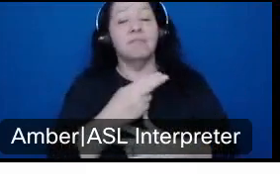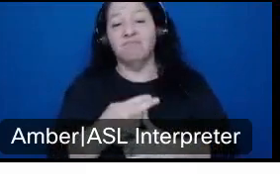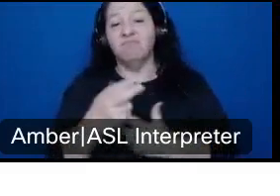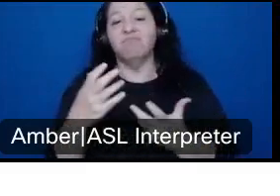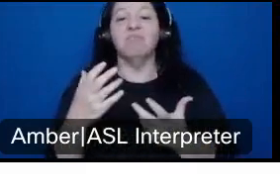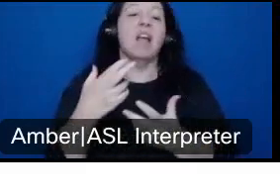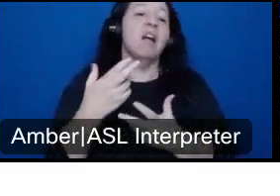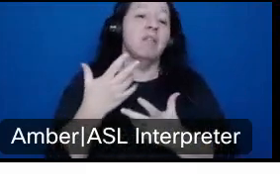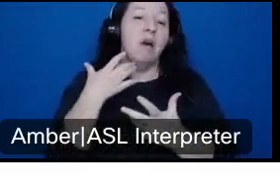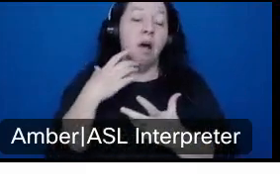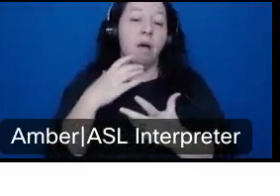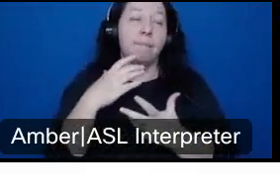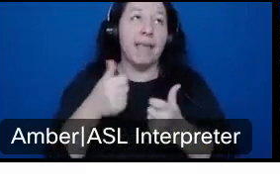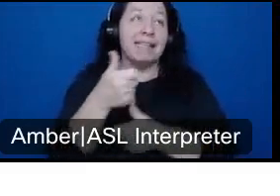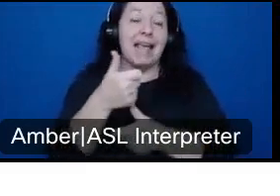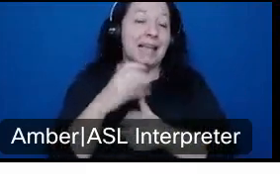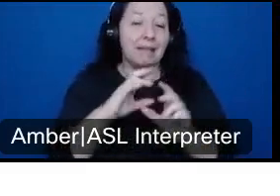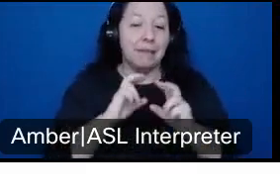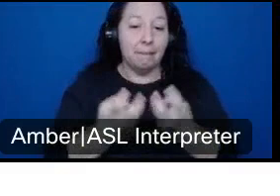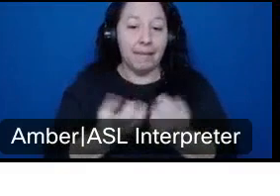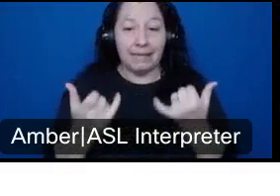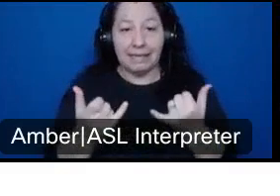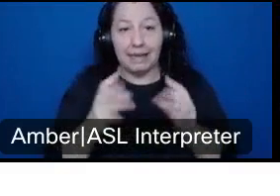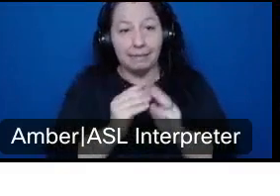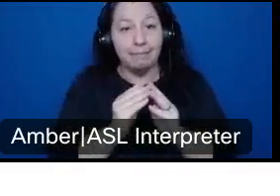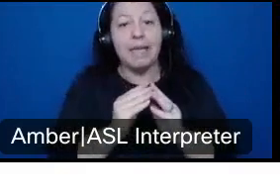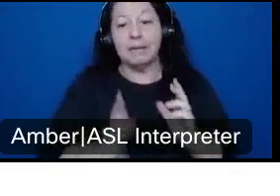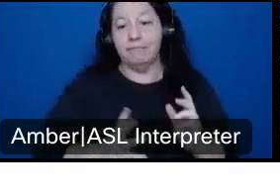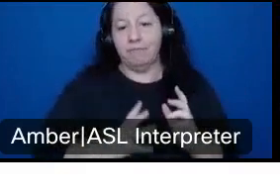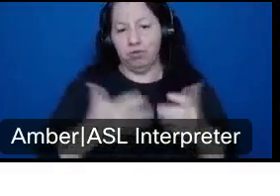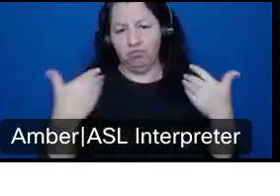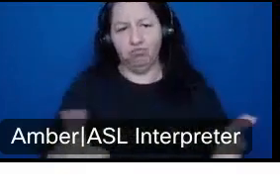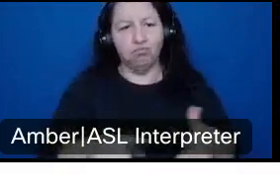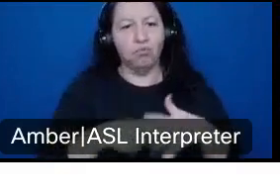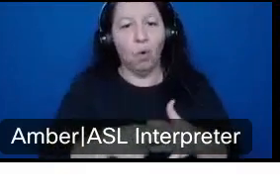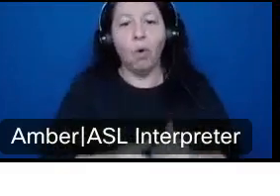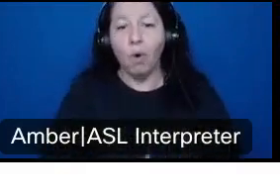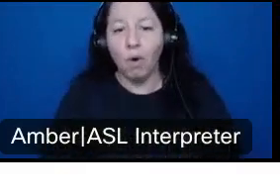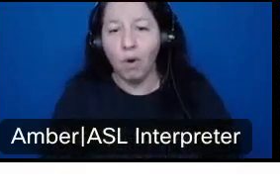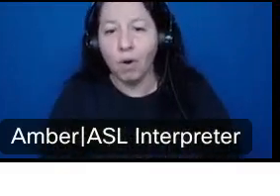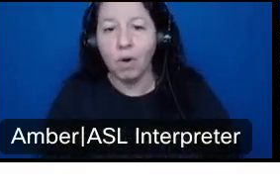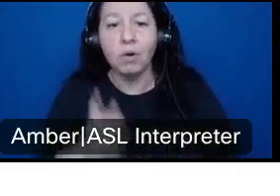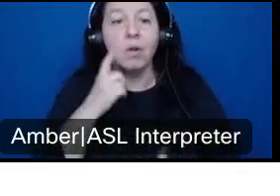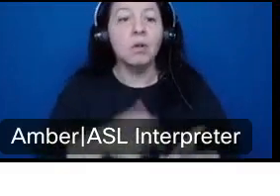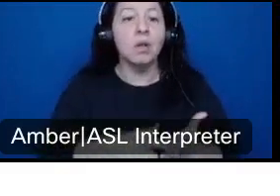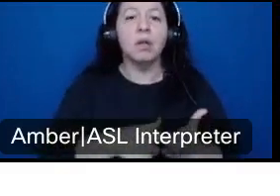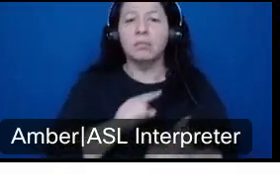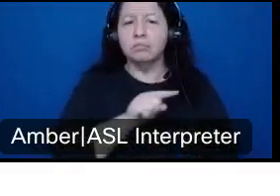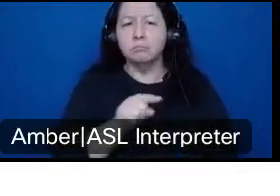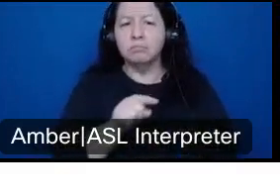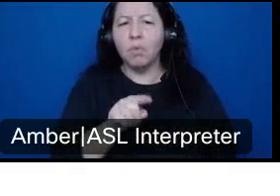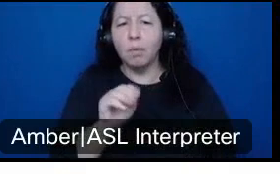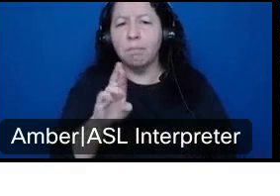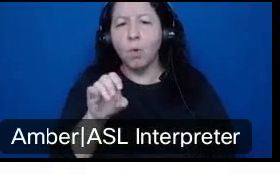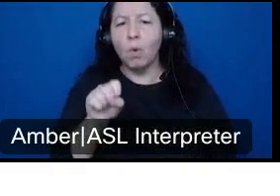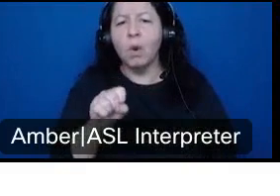Today's meeting is officially called to order. Please not for the record that 3rd Michelle is representing Dr and Aaron Kelly.